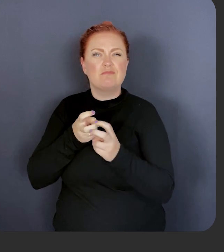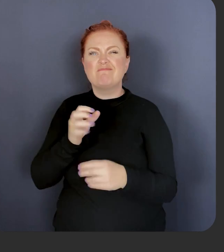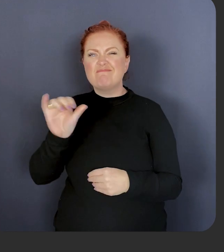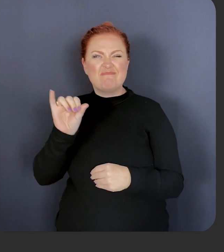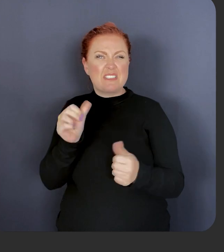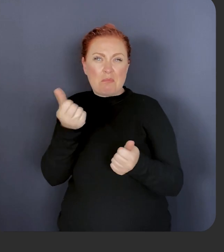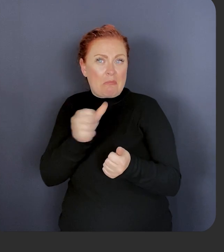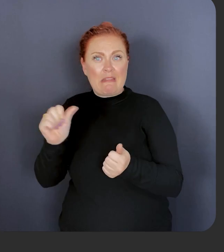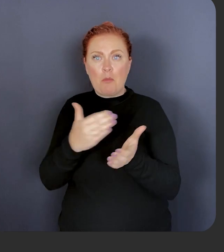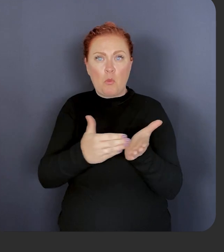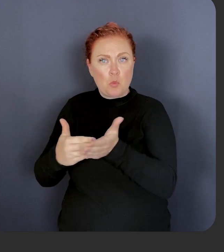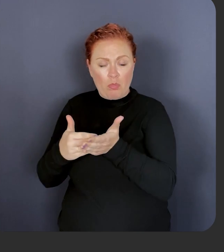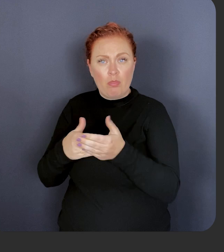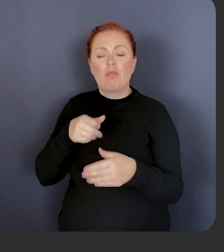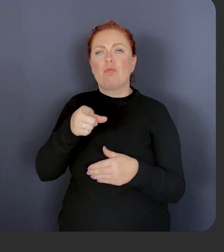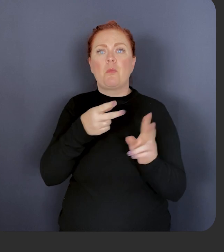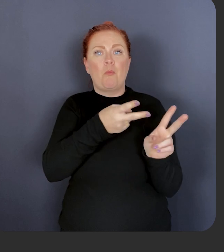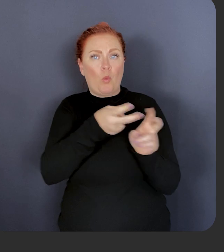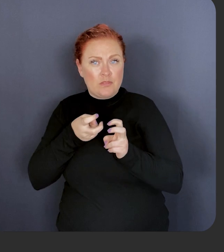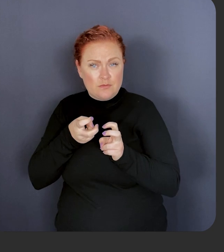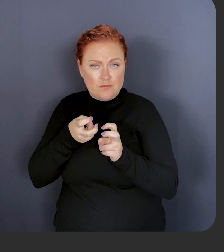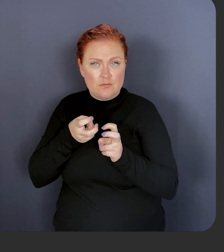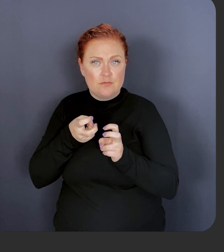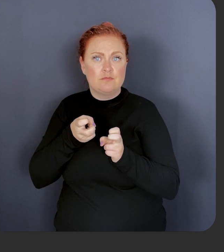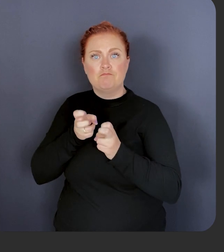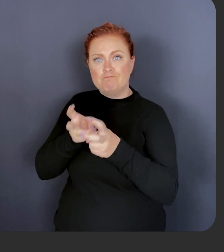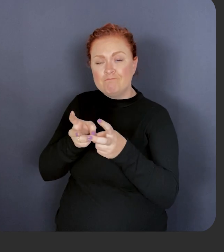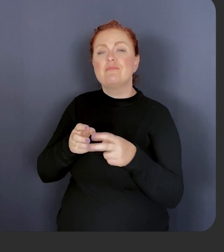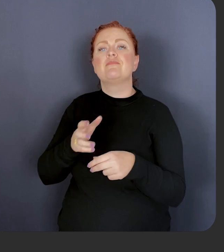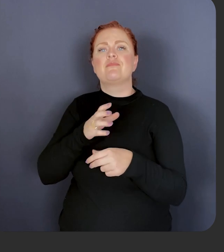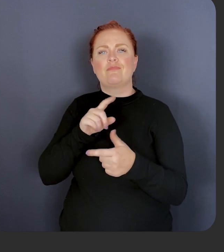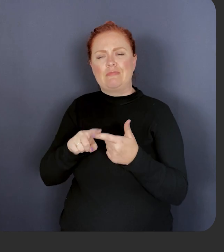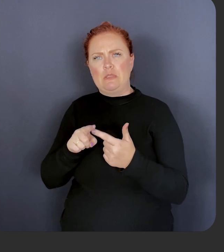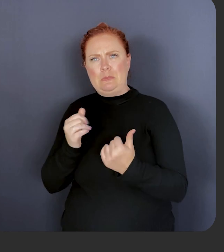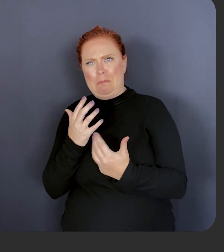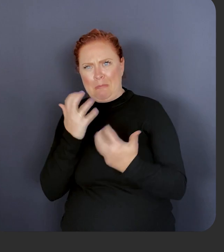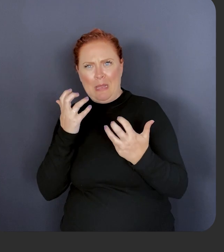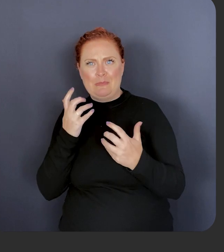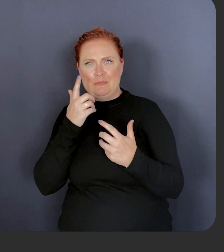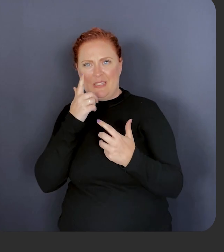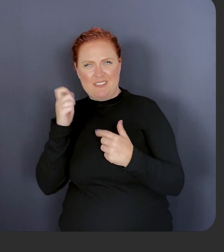Just like anything in a module, we're importing it. And then it's getting mad because we didn't use it,